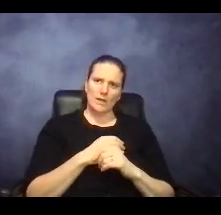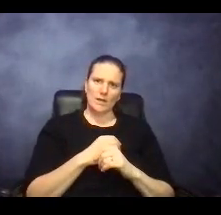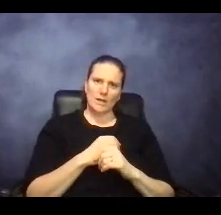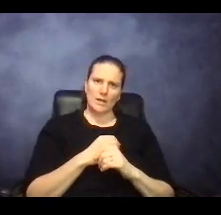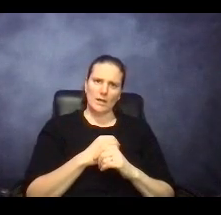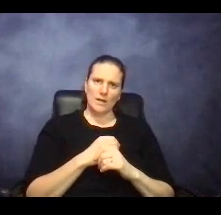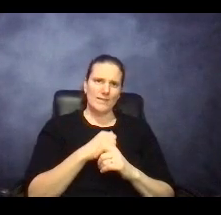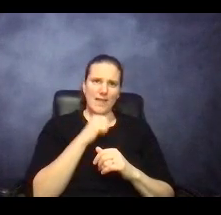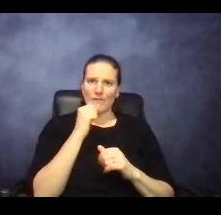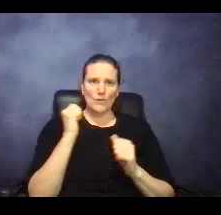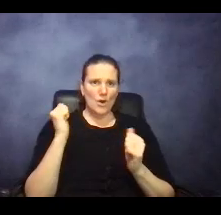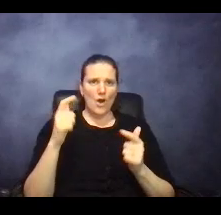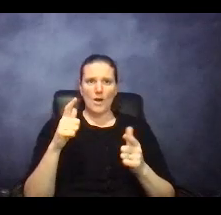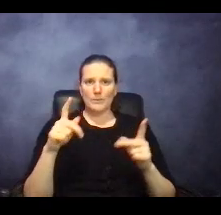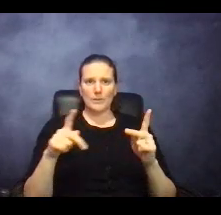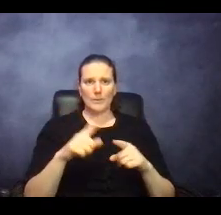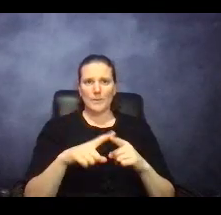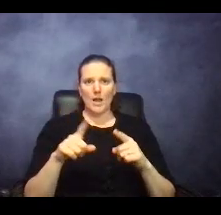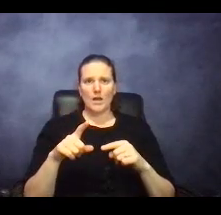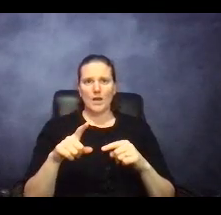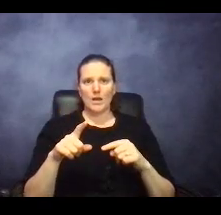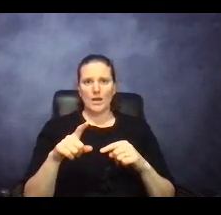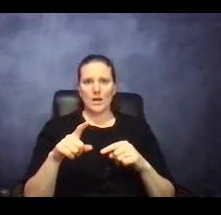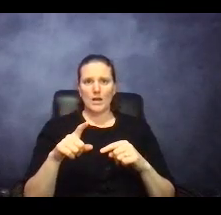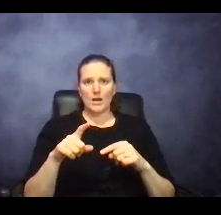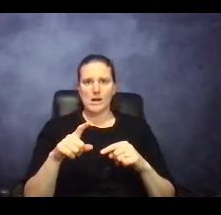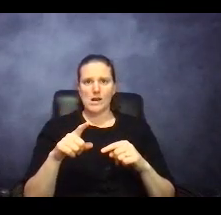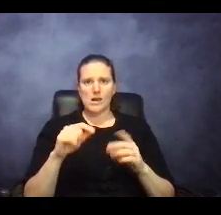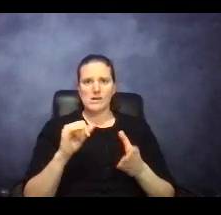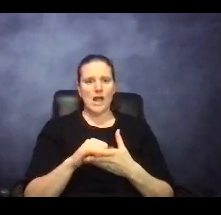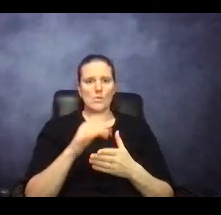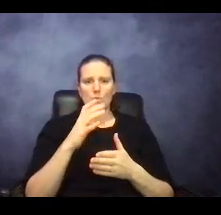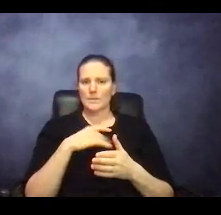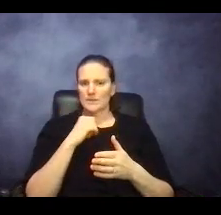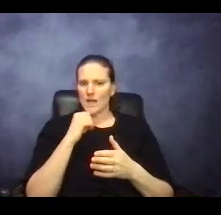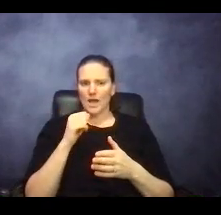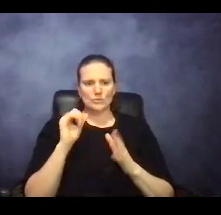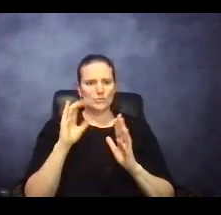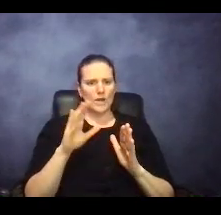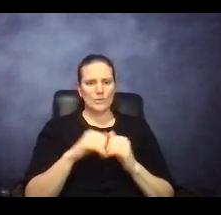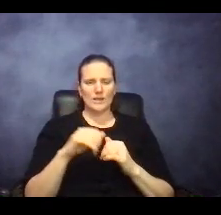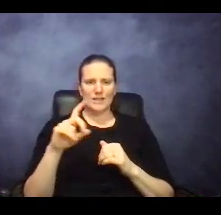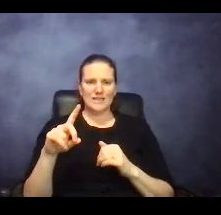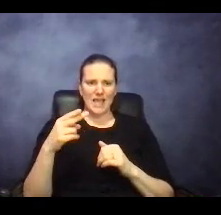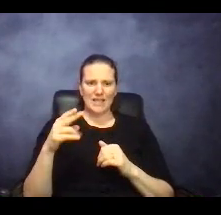and this isn't for everybody, but women don't seem to do great with DHEA replacement when we give,